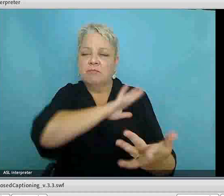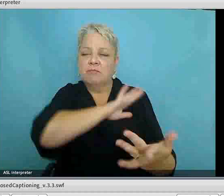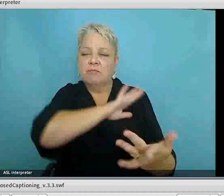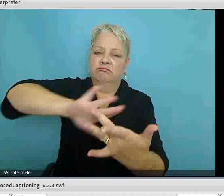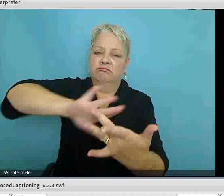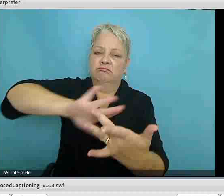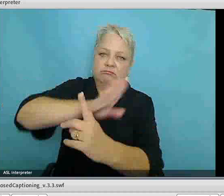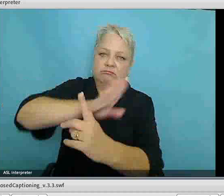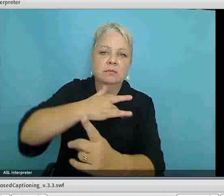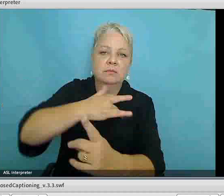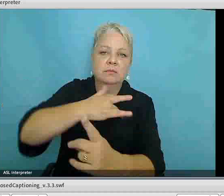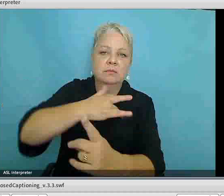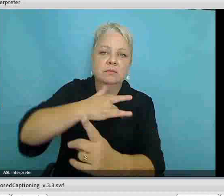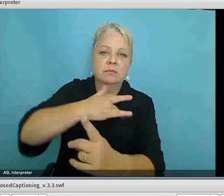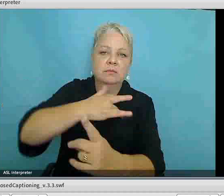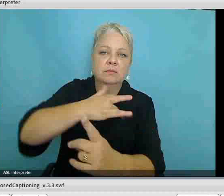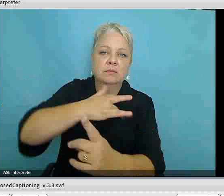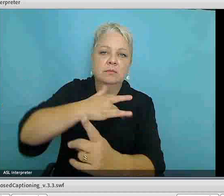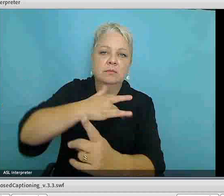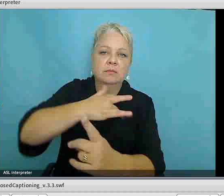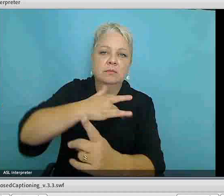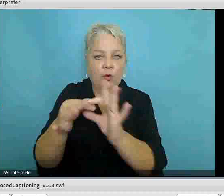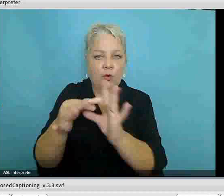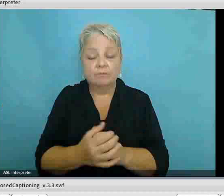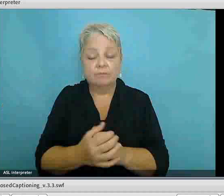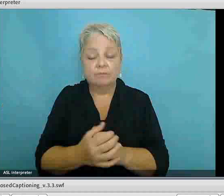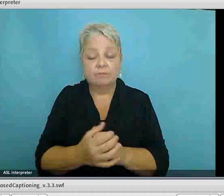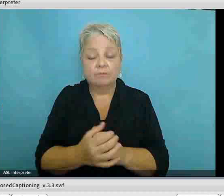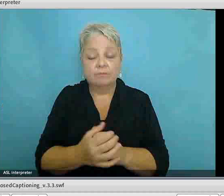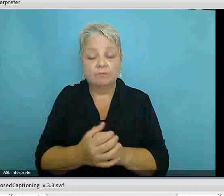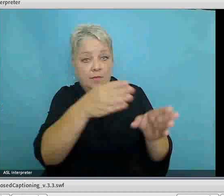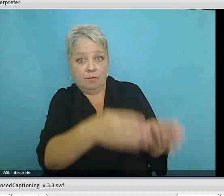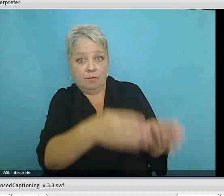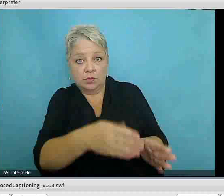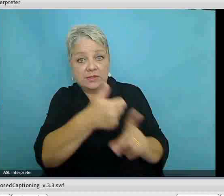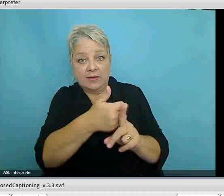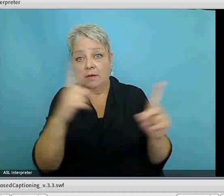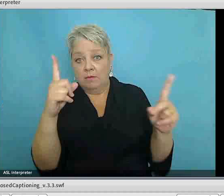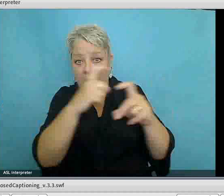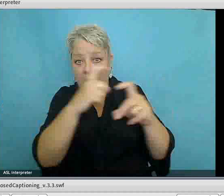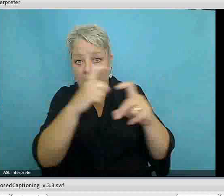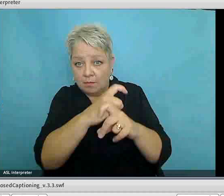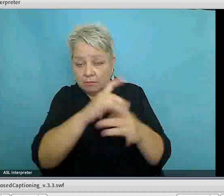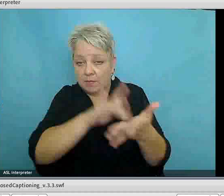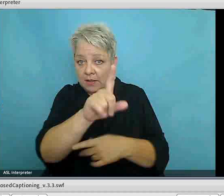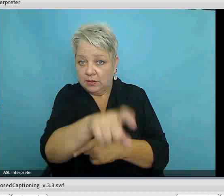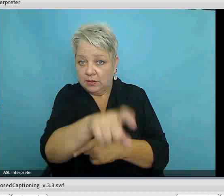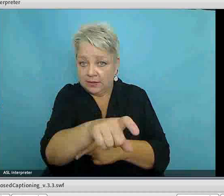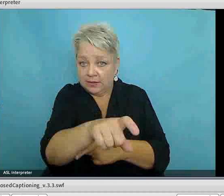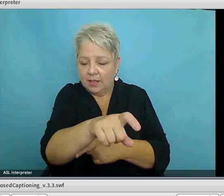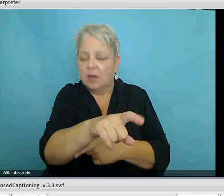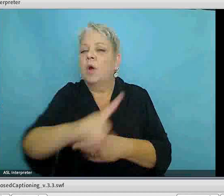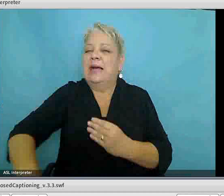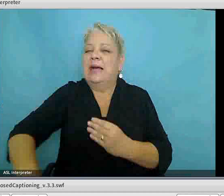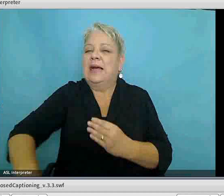Enrollees with complex medical needs would have a clinical care manager instead of a